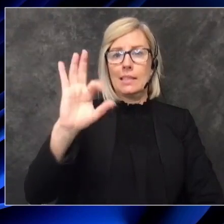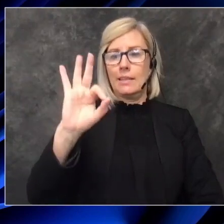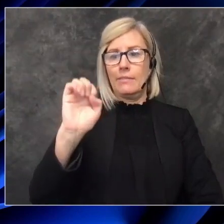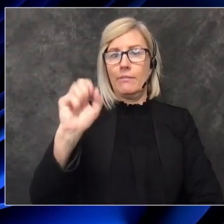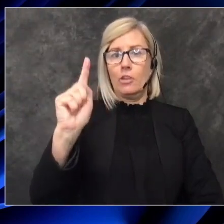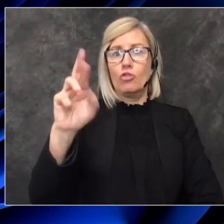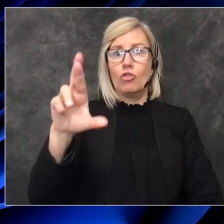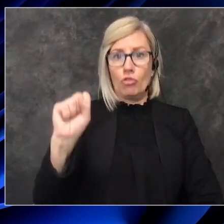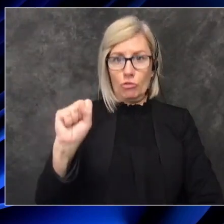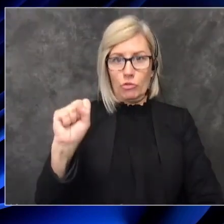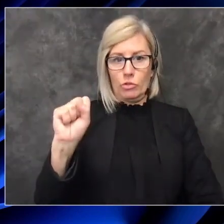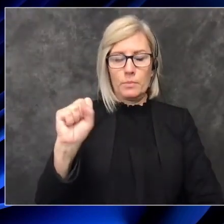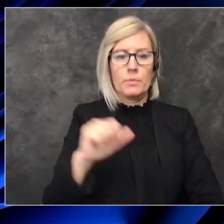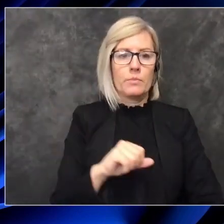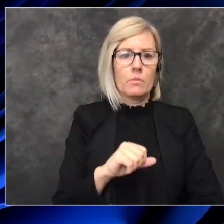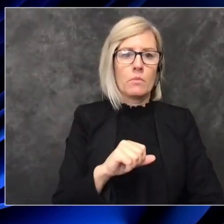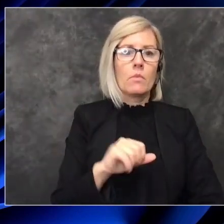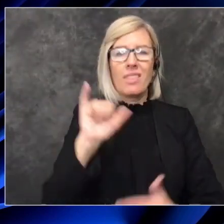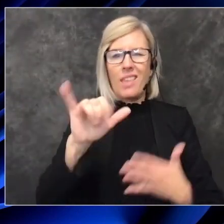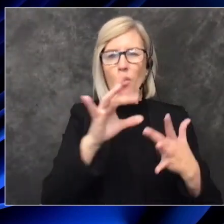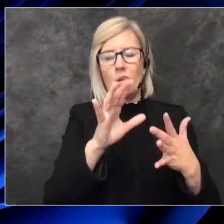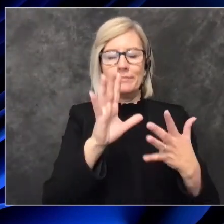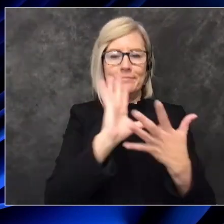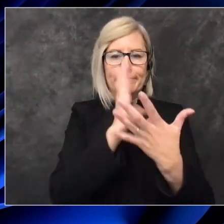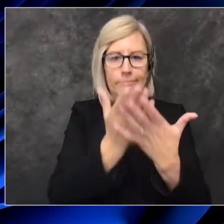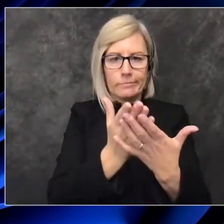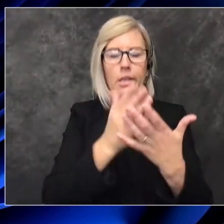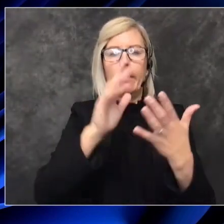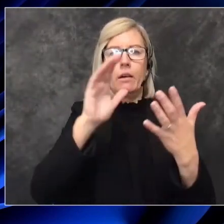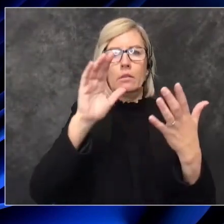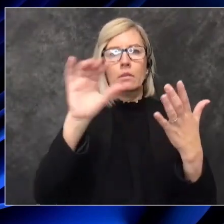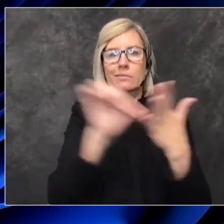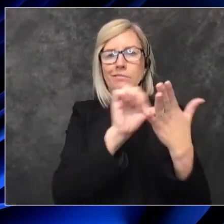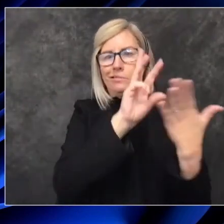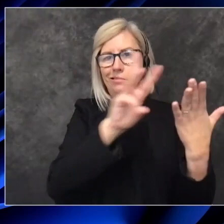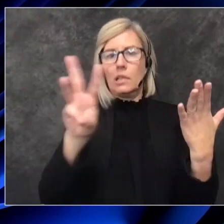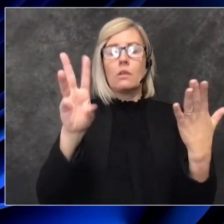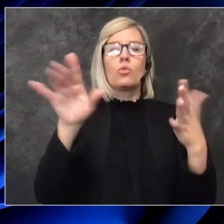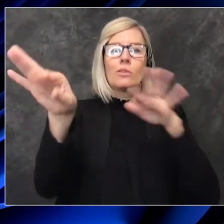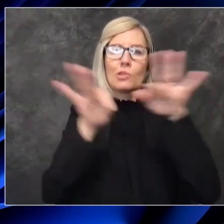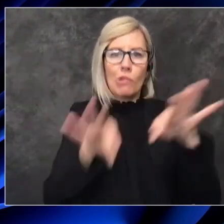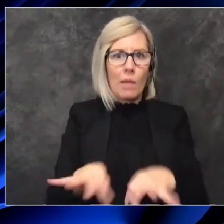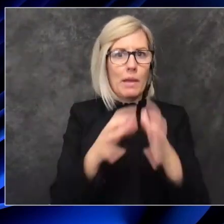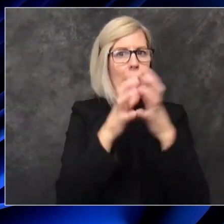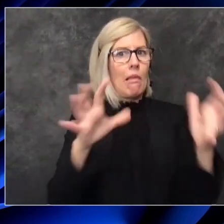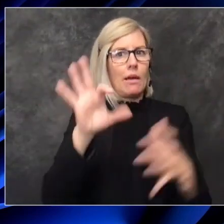and that'll take you to a site. where were describing a lot of the features in Windows and Office as well,